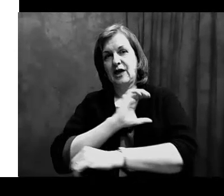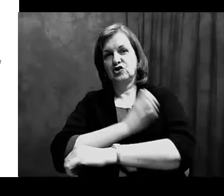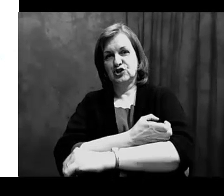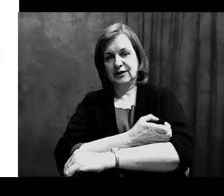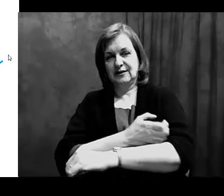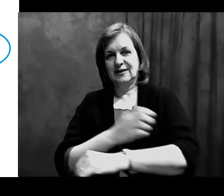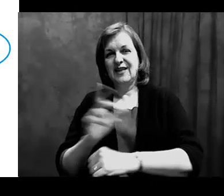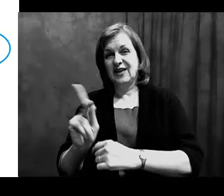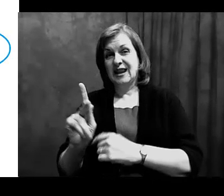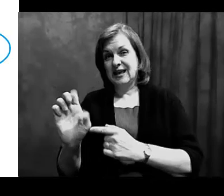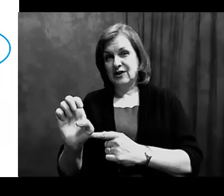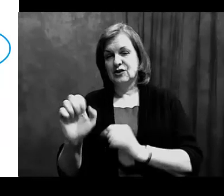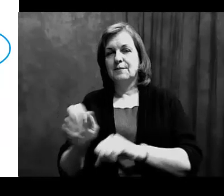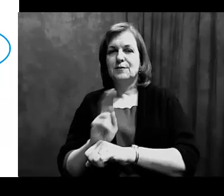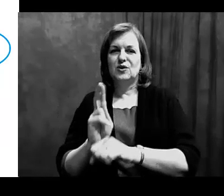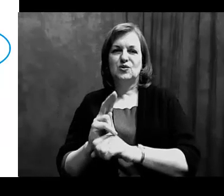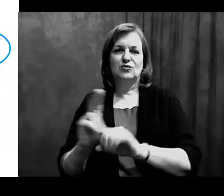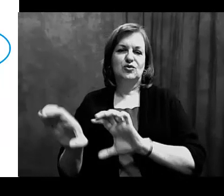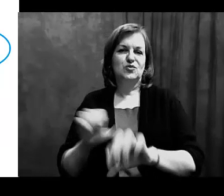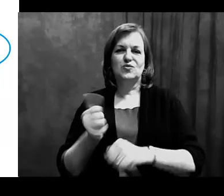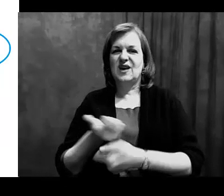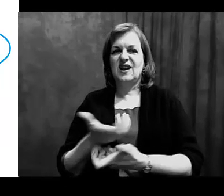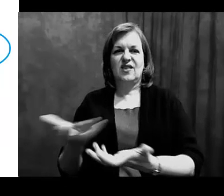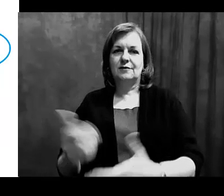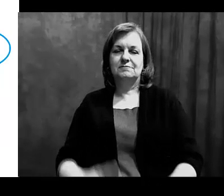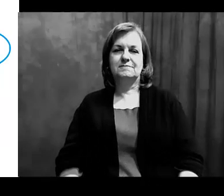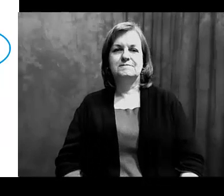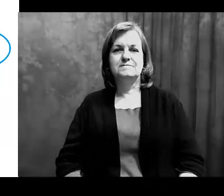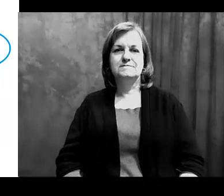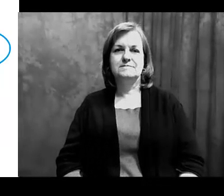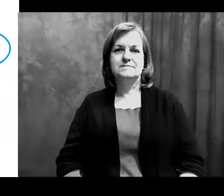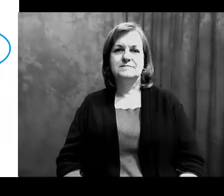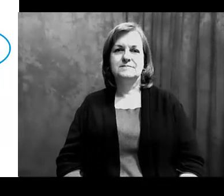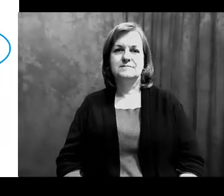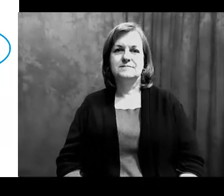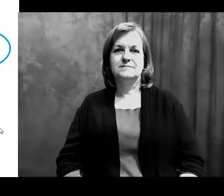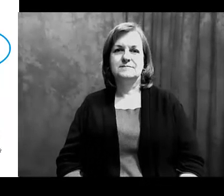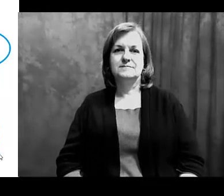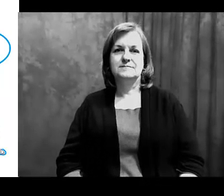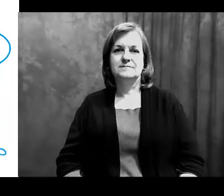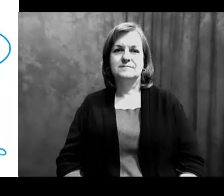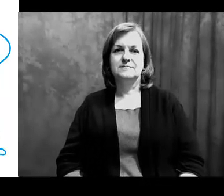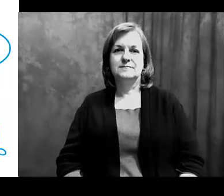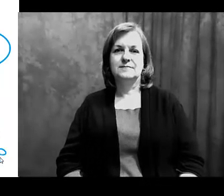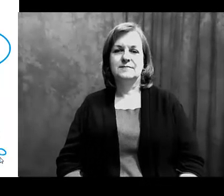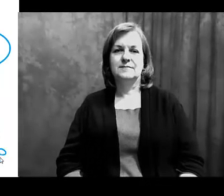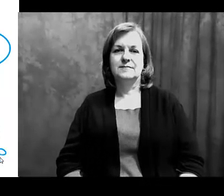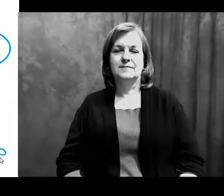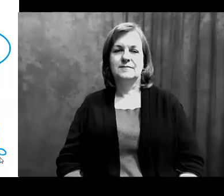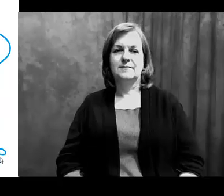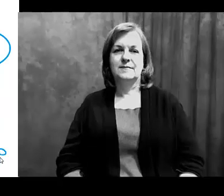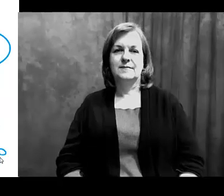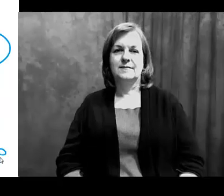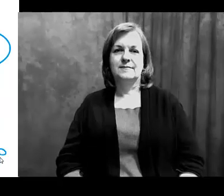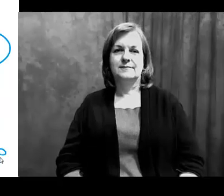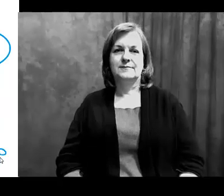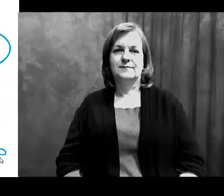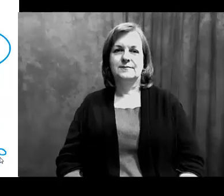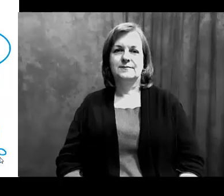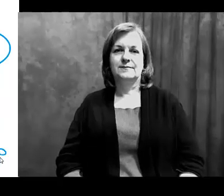this kinetic energy can be used to do anything inside your cells